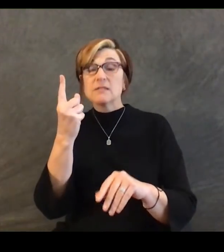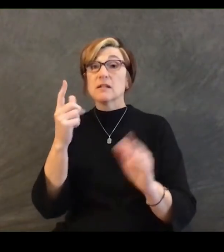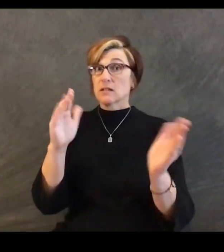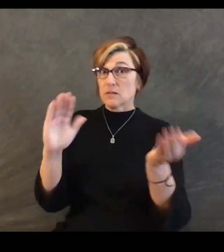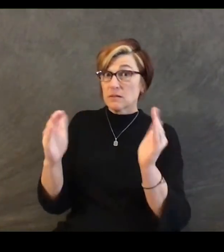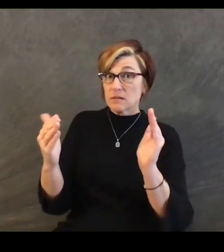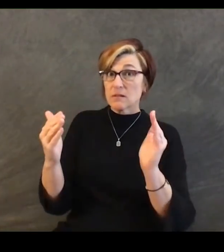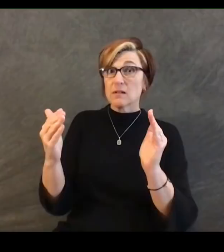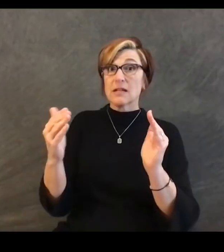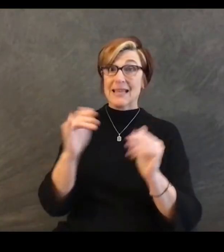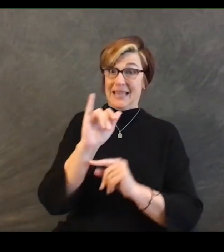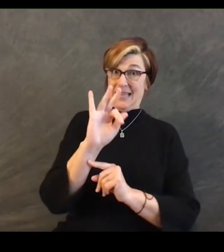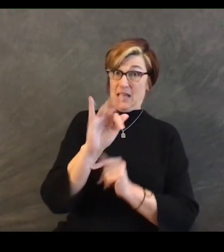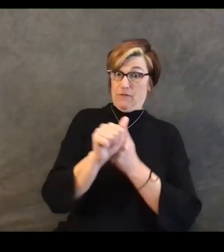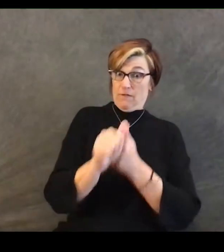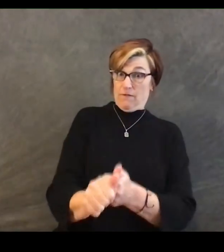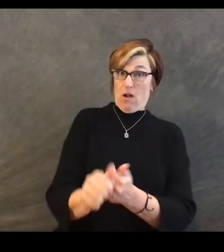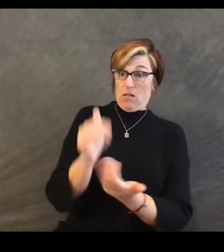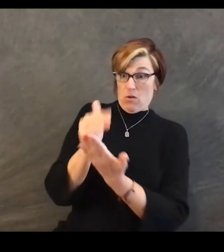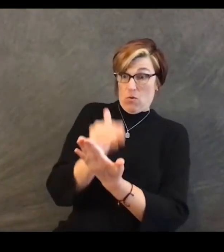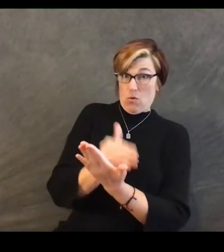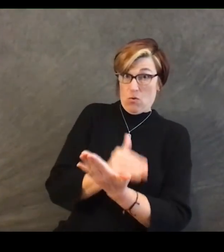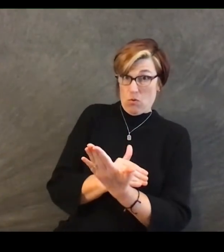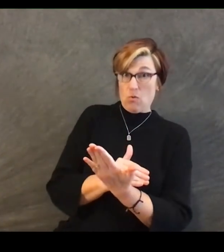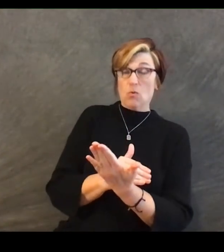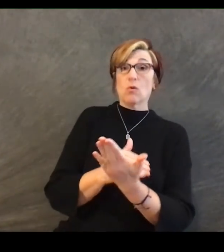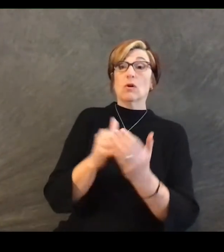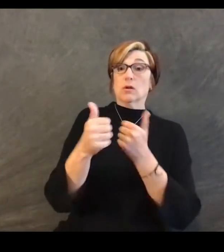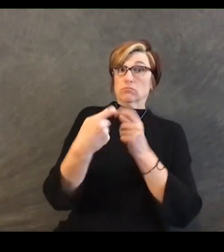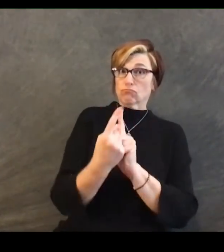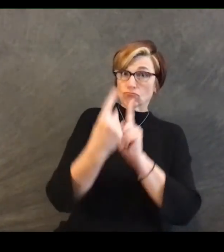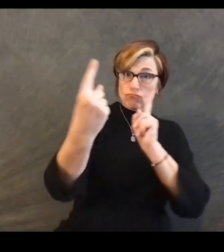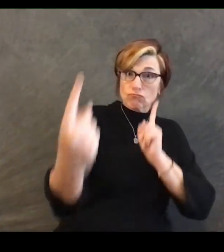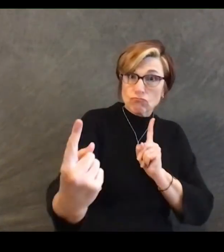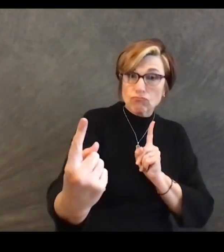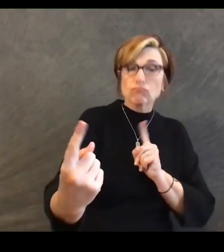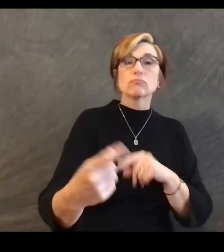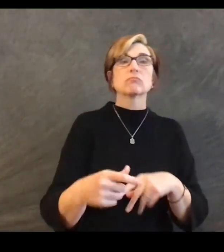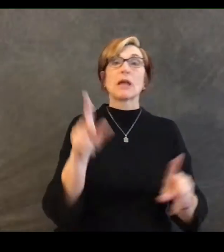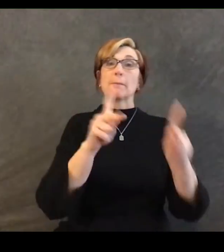distancing would do what people what would happen if people stayed home what